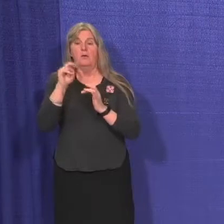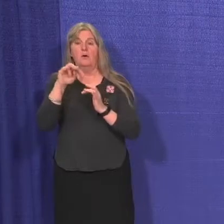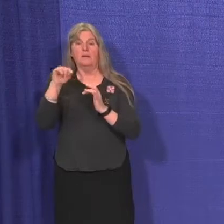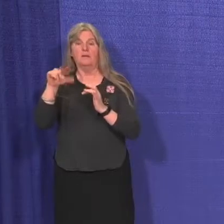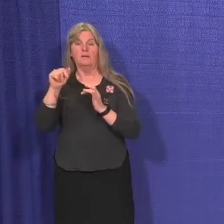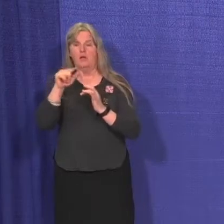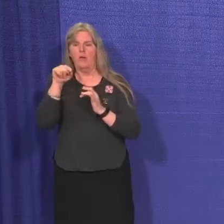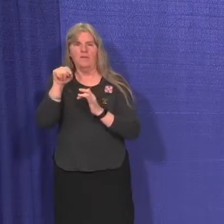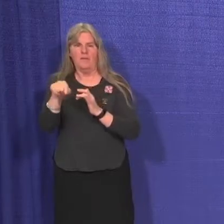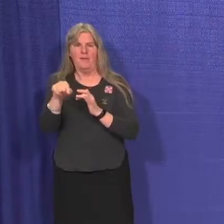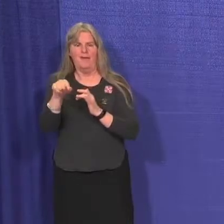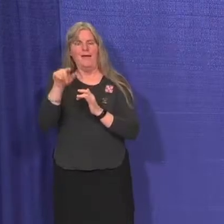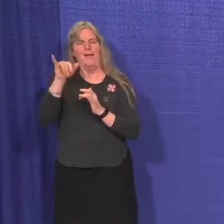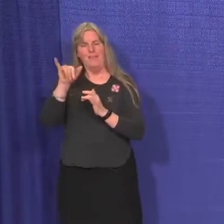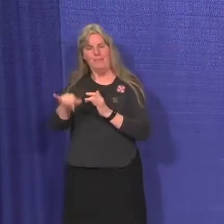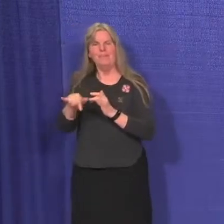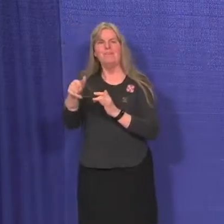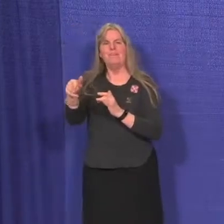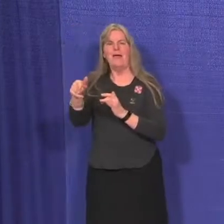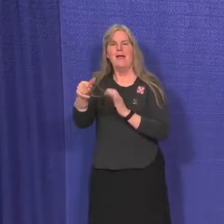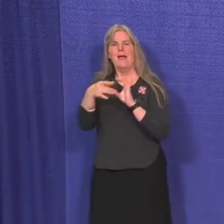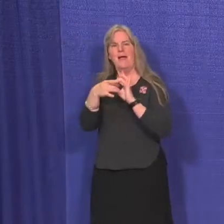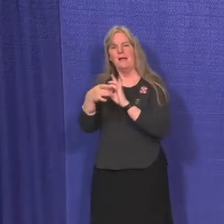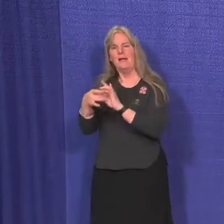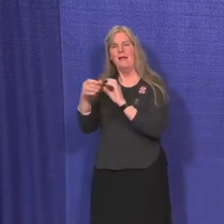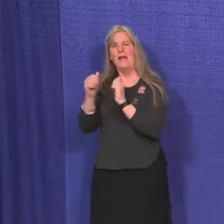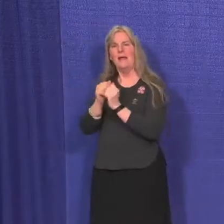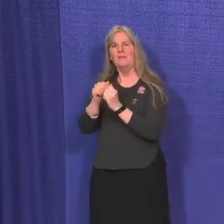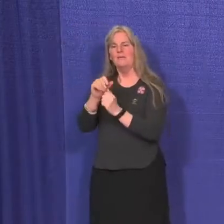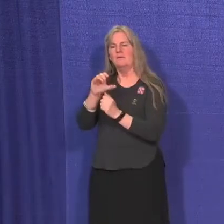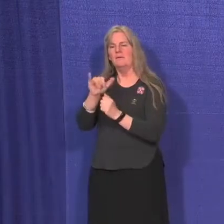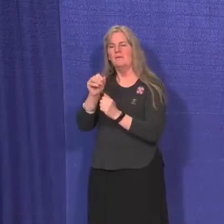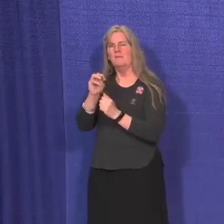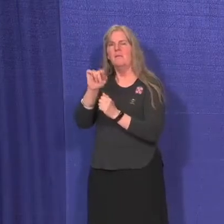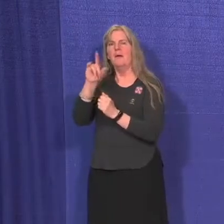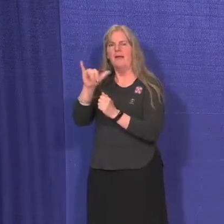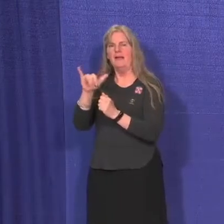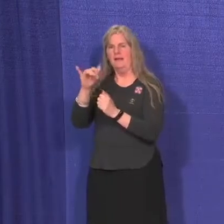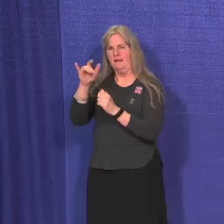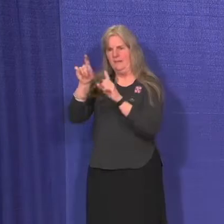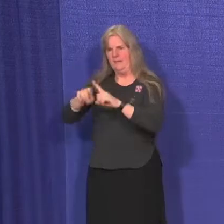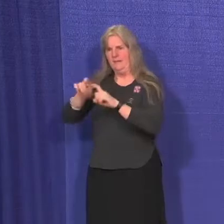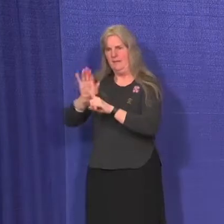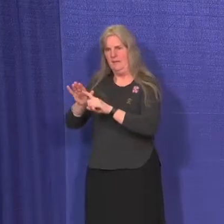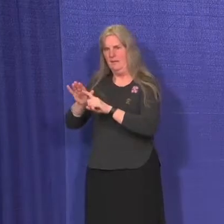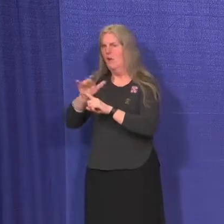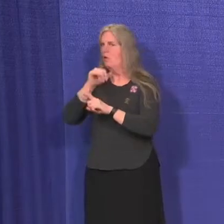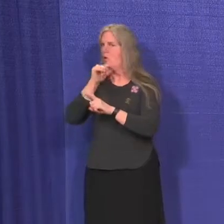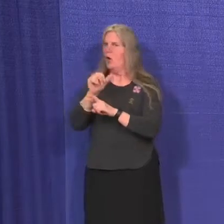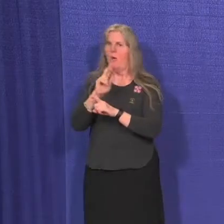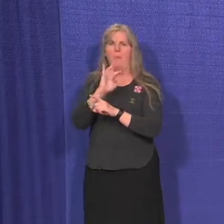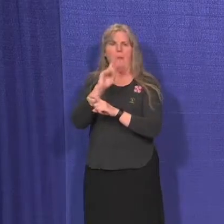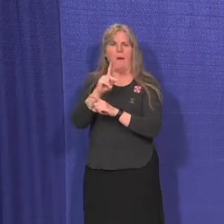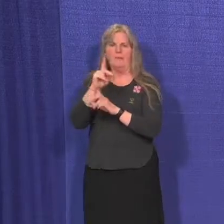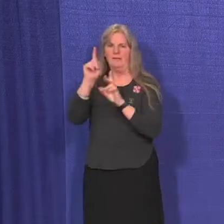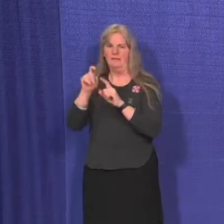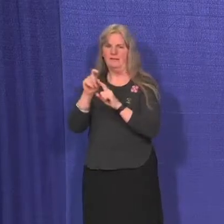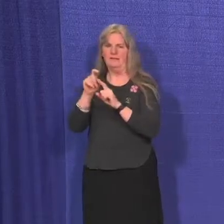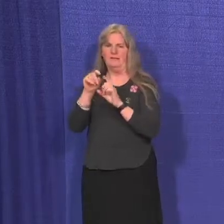We are gradually increasing the application of that.